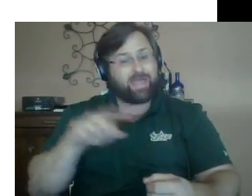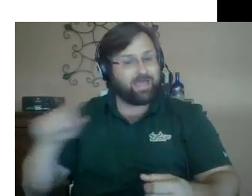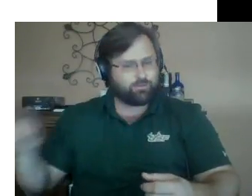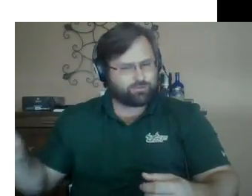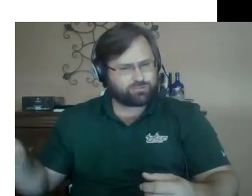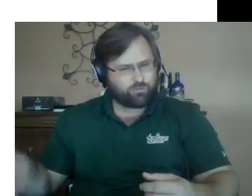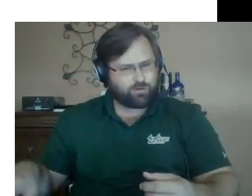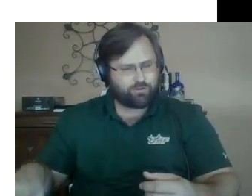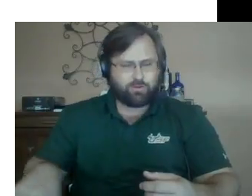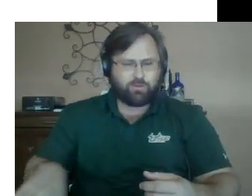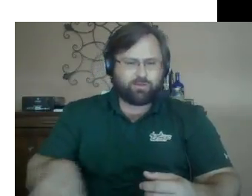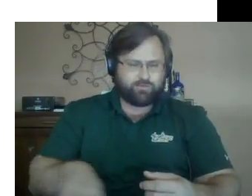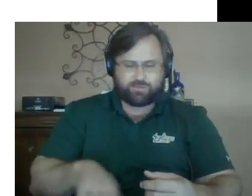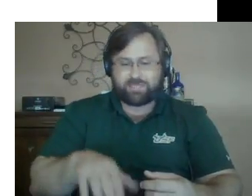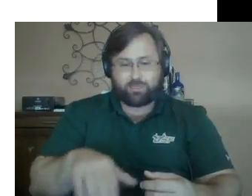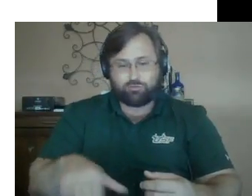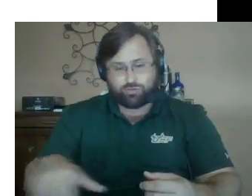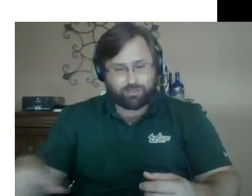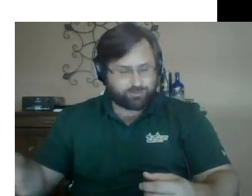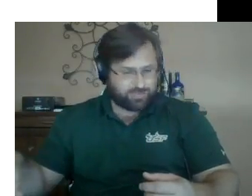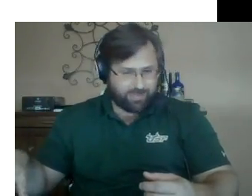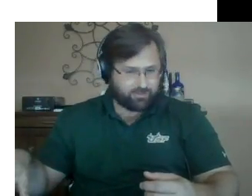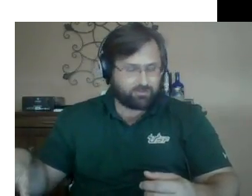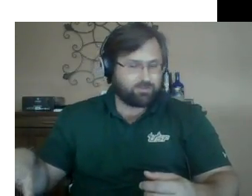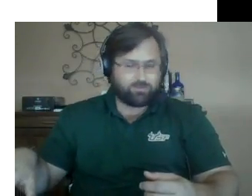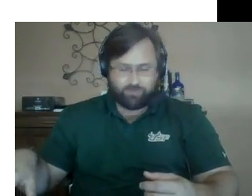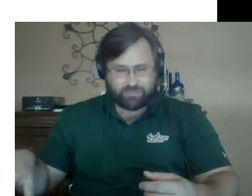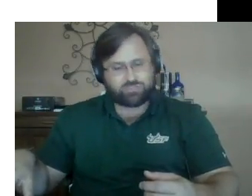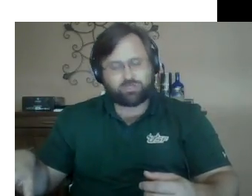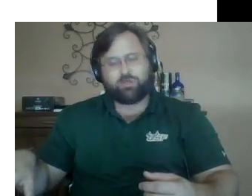I go to the store if you were to say you do understand French